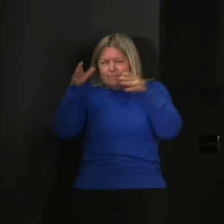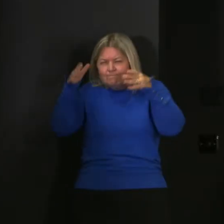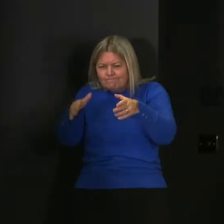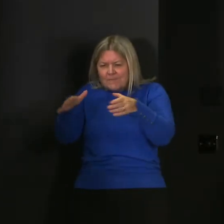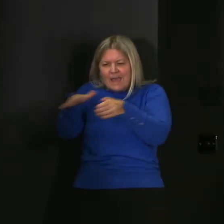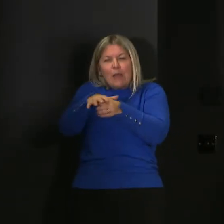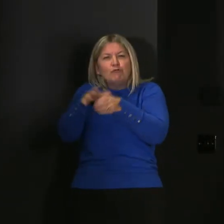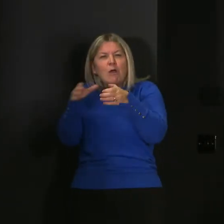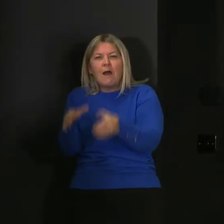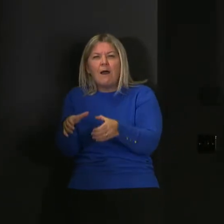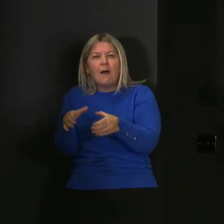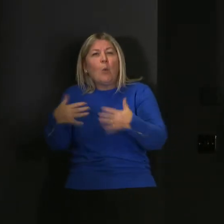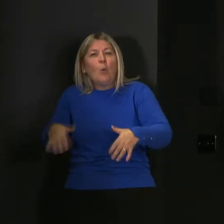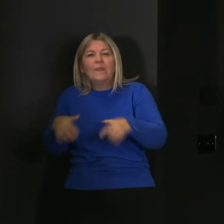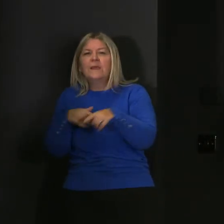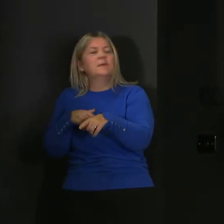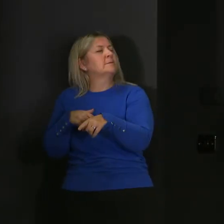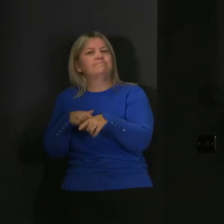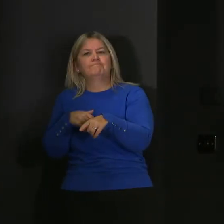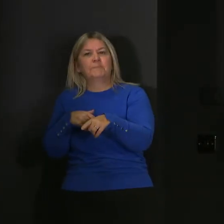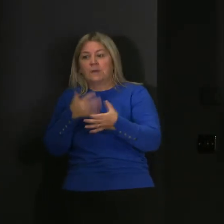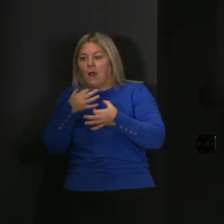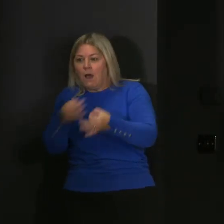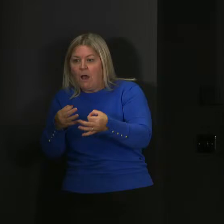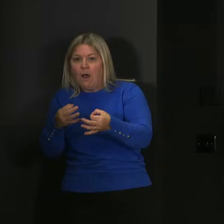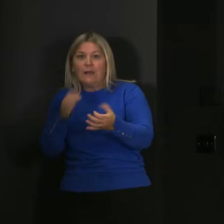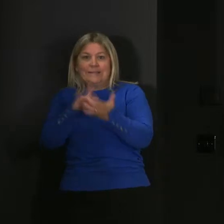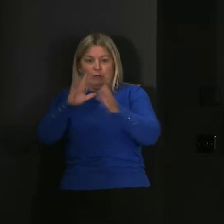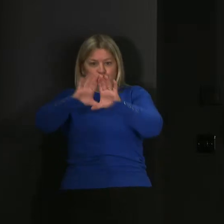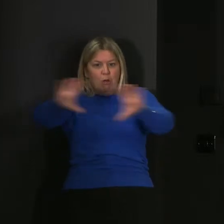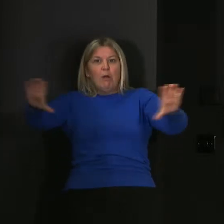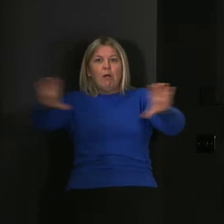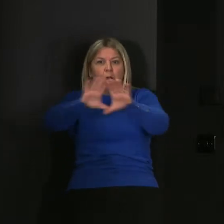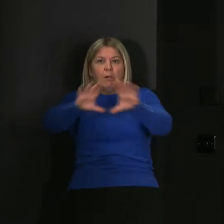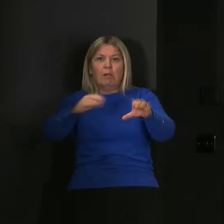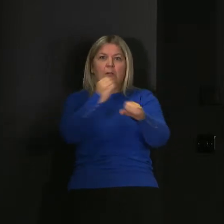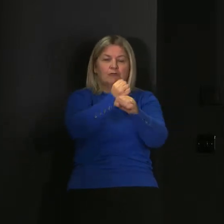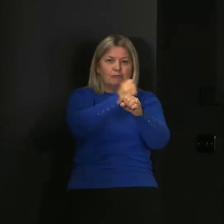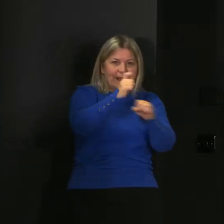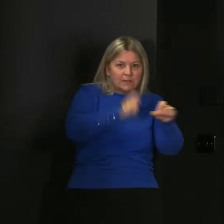easy to be drawn to the central belt of Scotland where we see such a rise in cases,